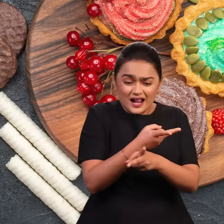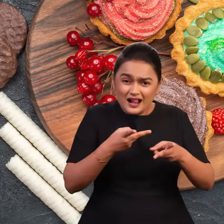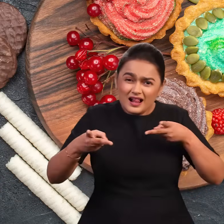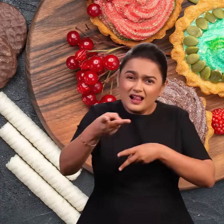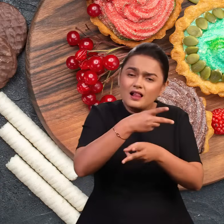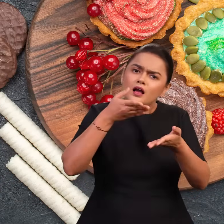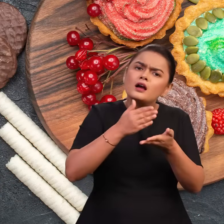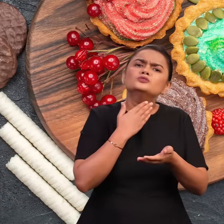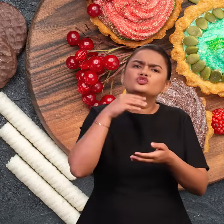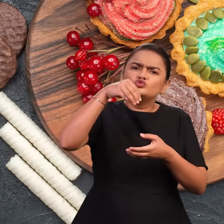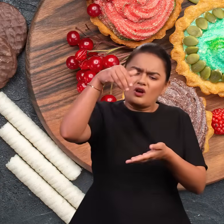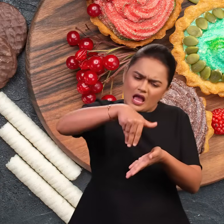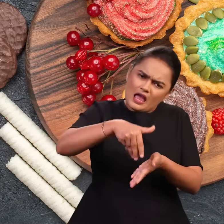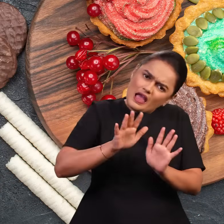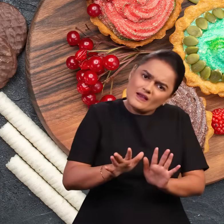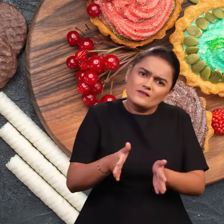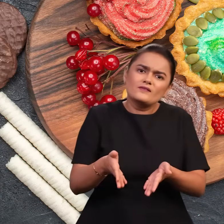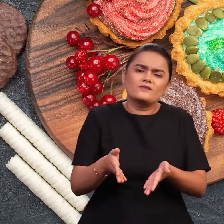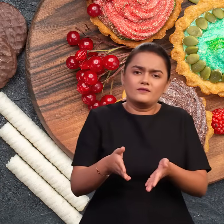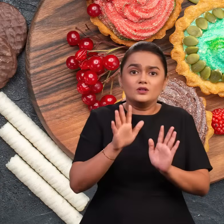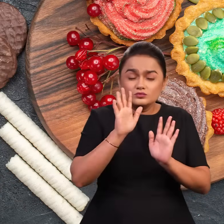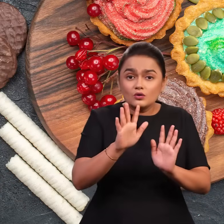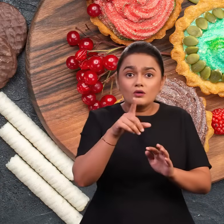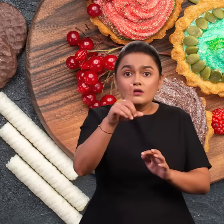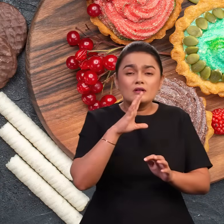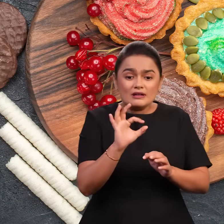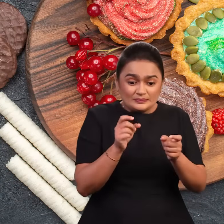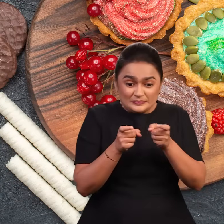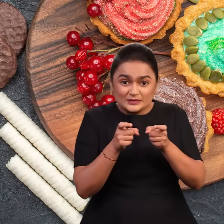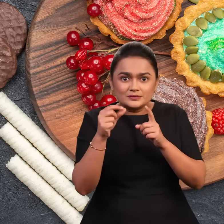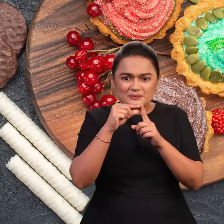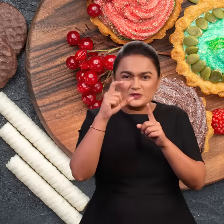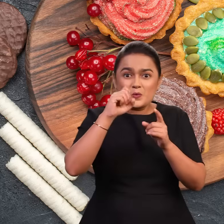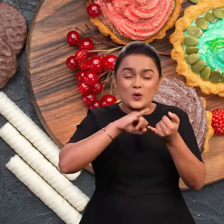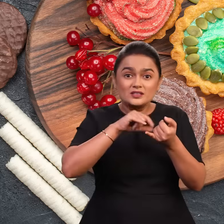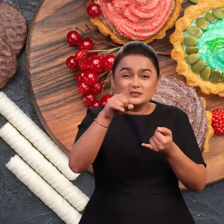which you are eating is also sugar. So the primary management of PCOS